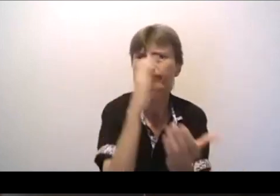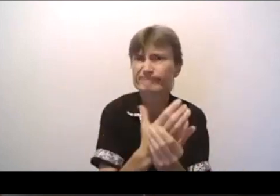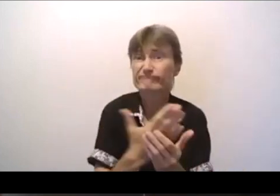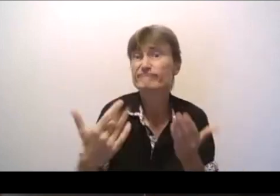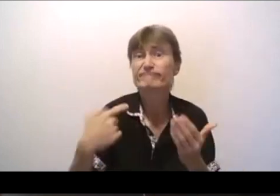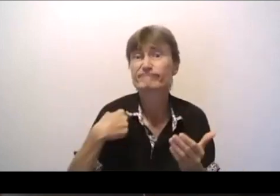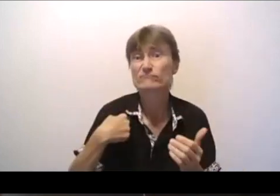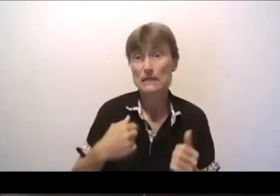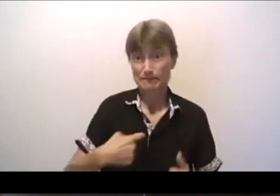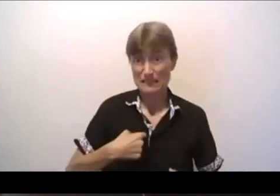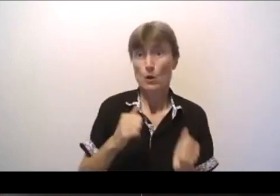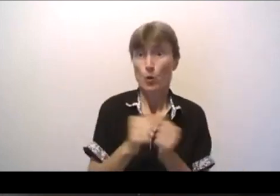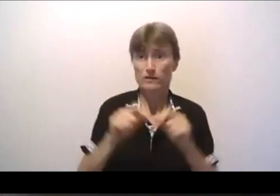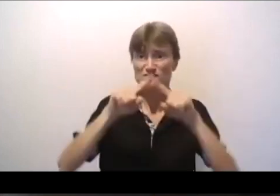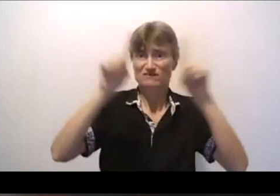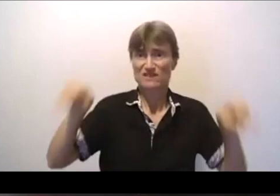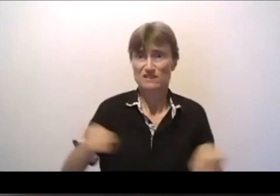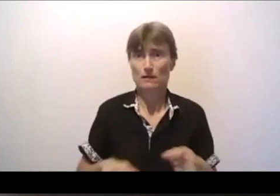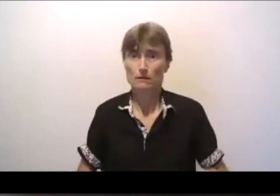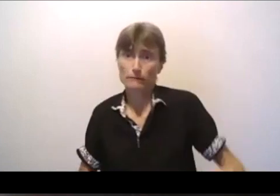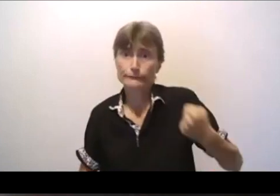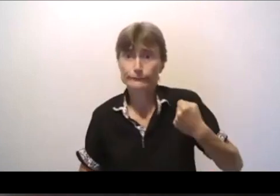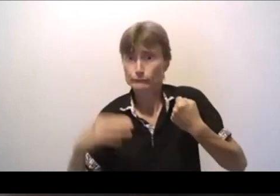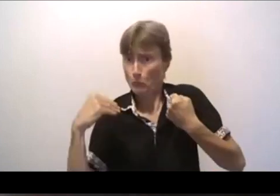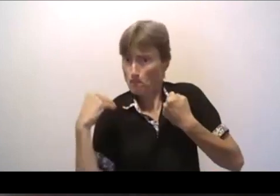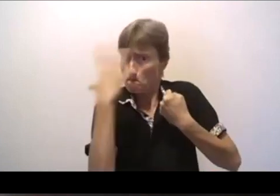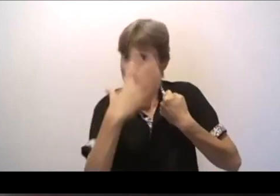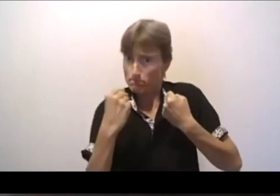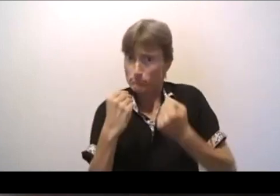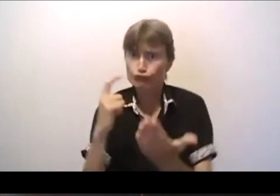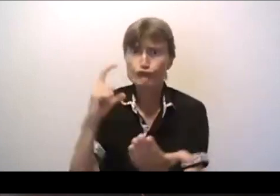it would get more attention for what i was trying to say and get more writing